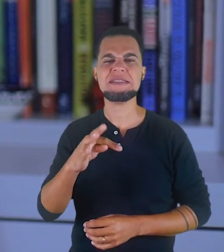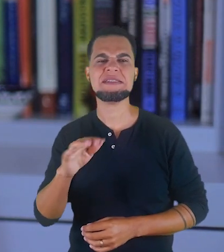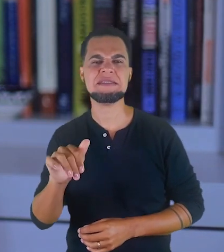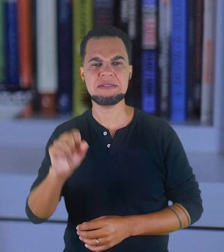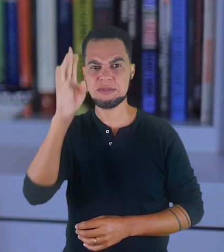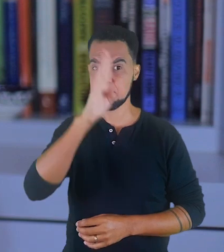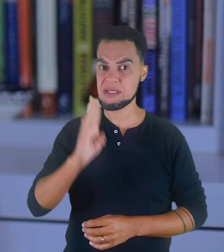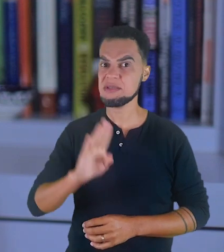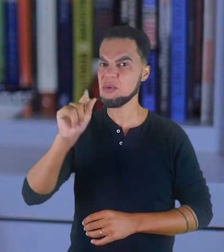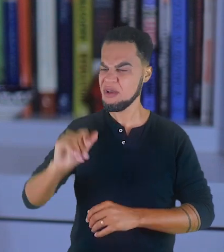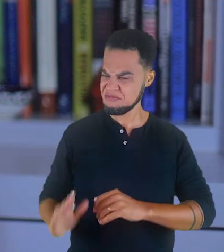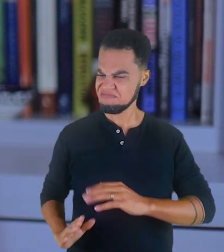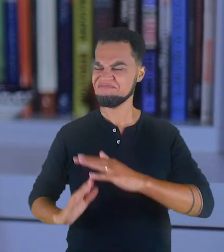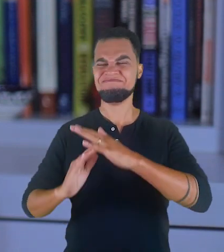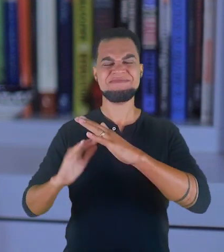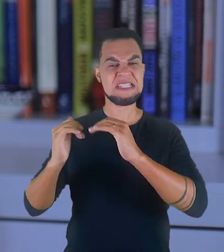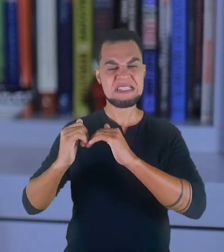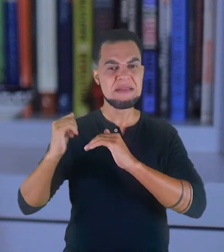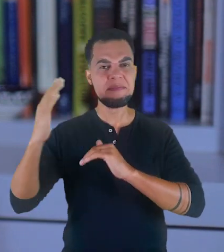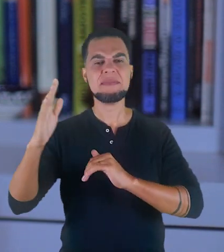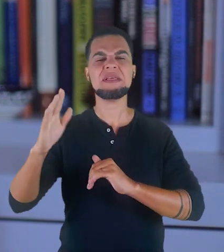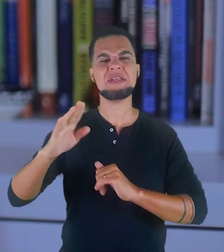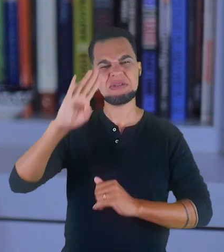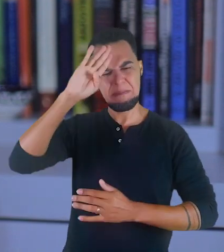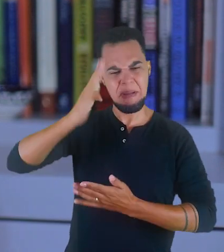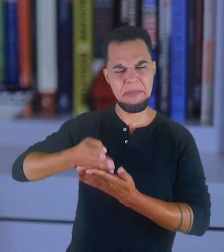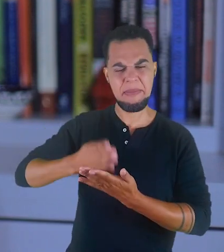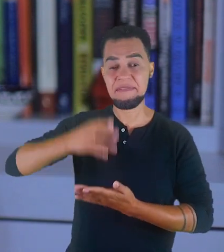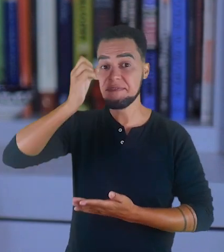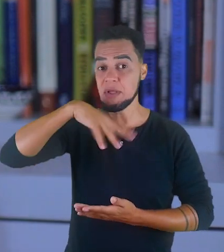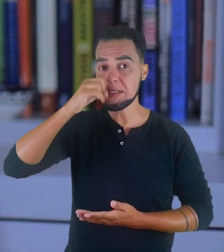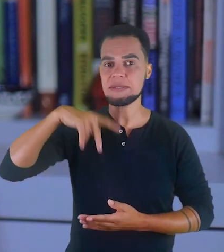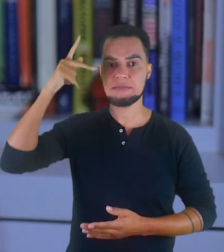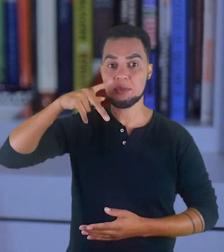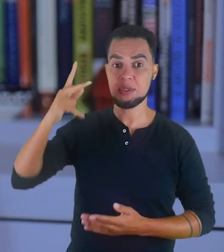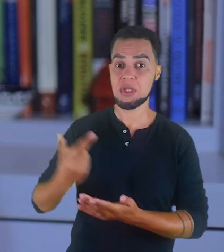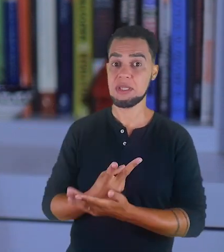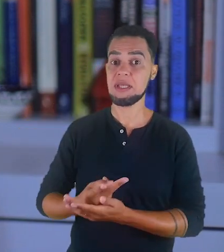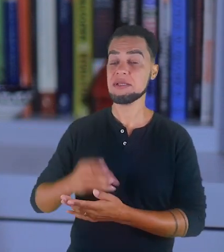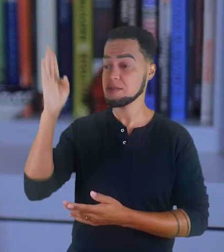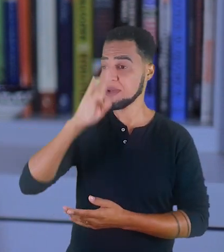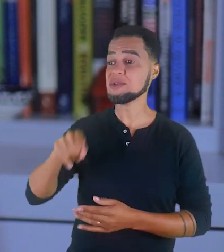and the increase of extremism, fascism and the political violence that comes with it.